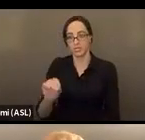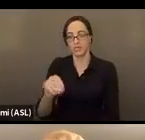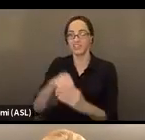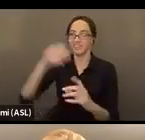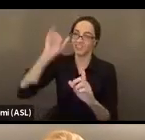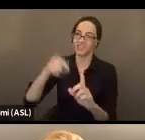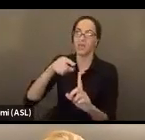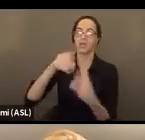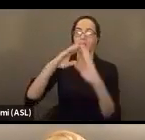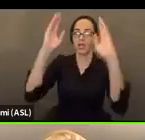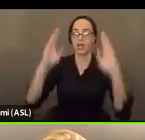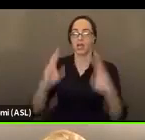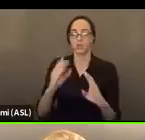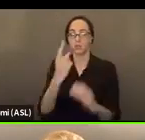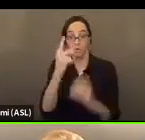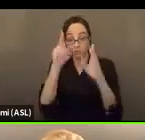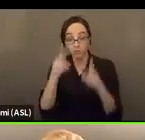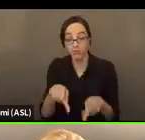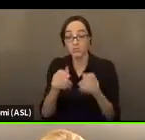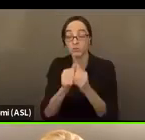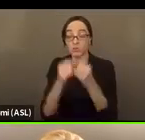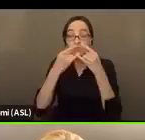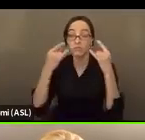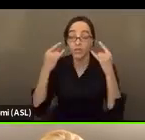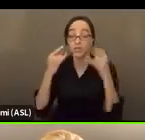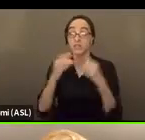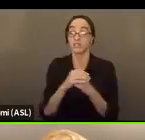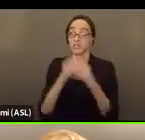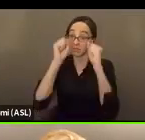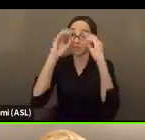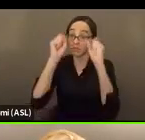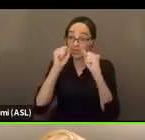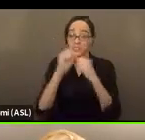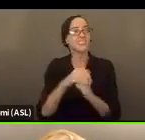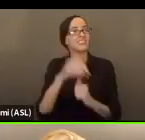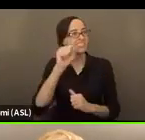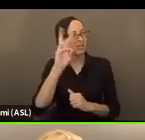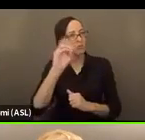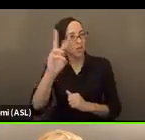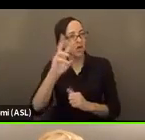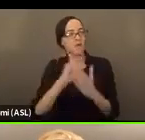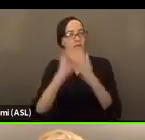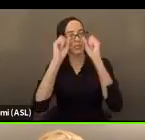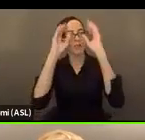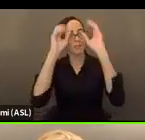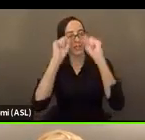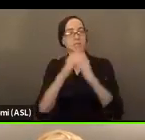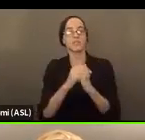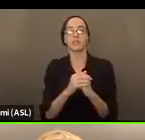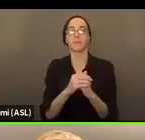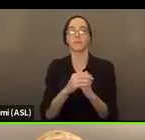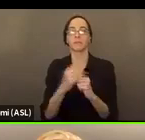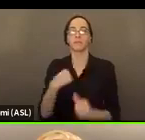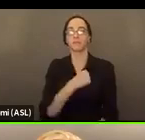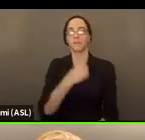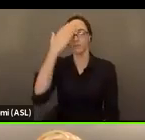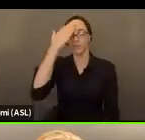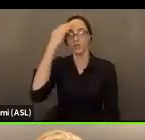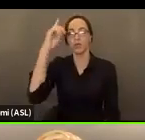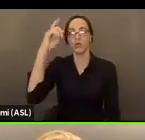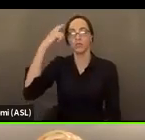pretty amazing wow yeah that is pretty amazing and we know that the governor issued some emergency um